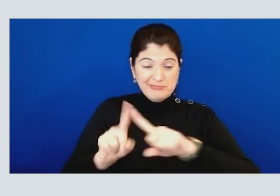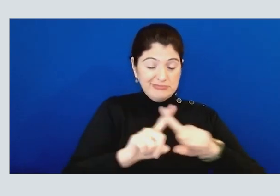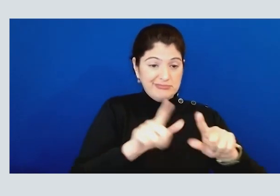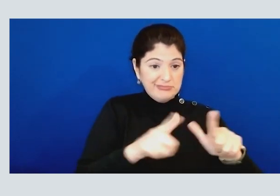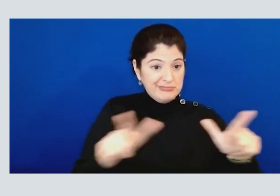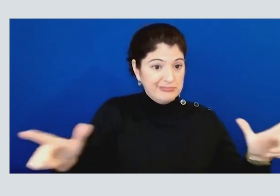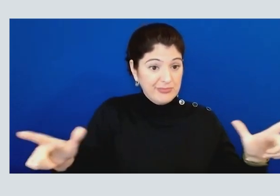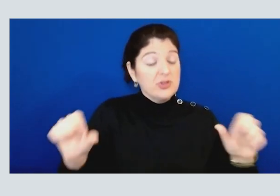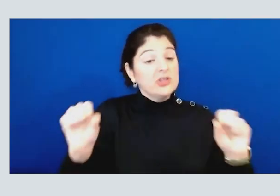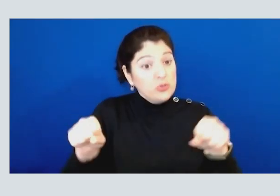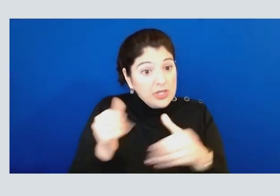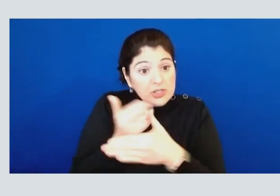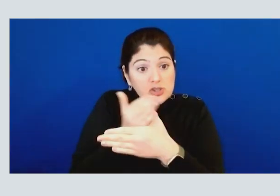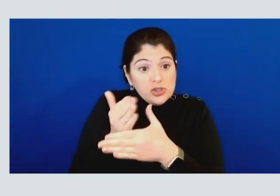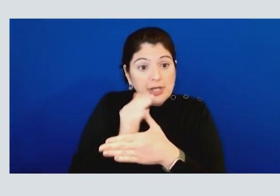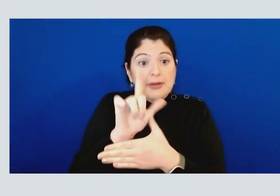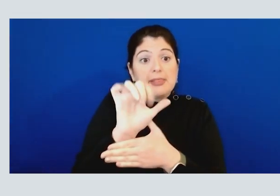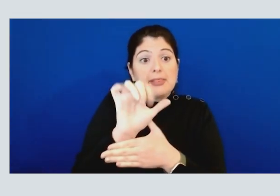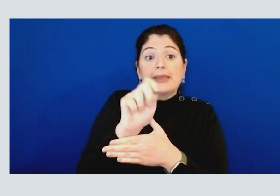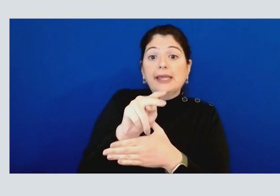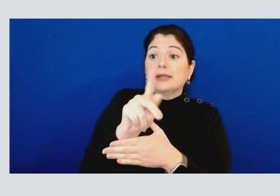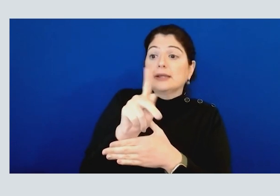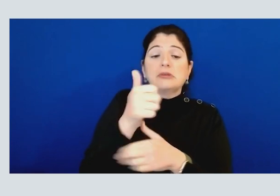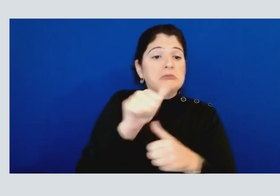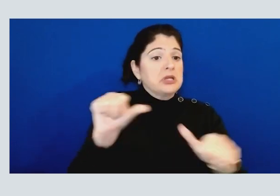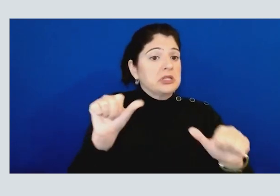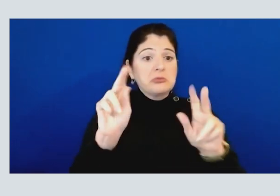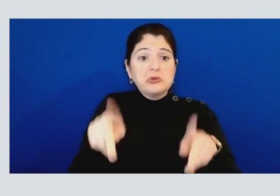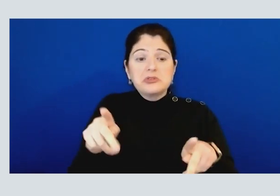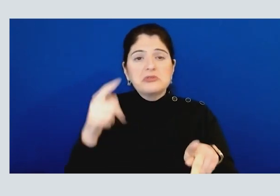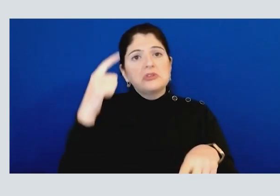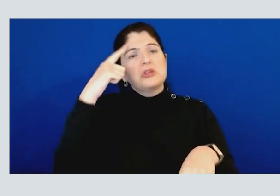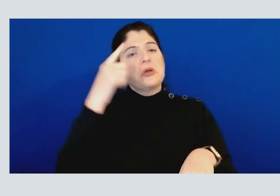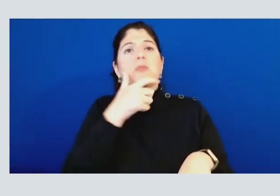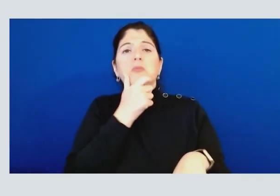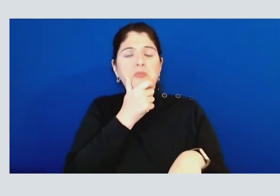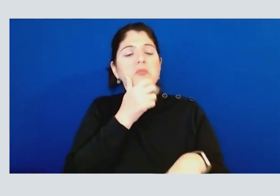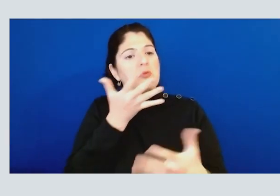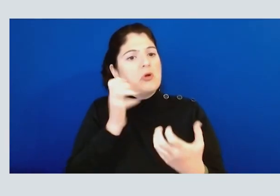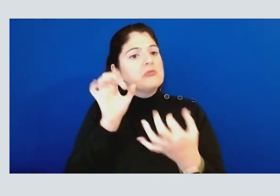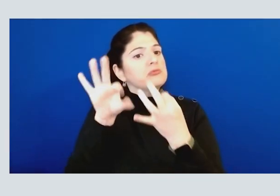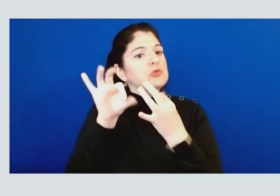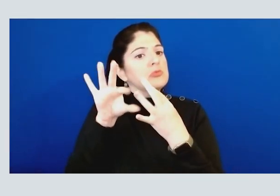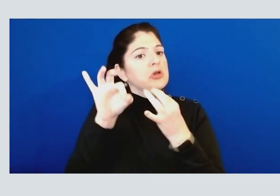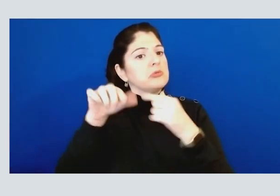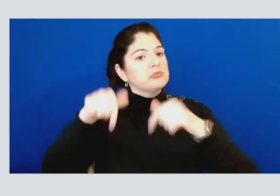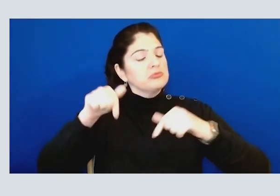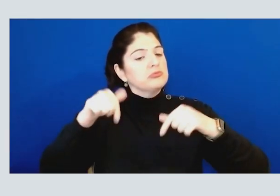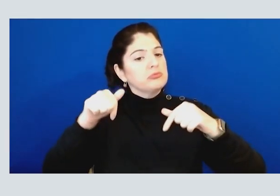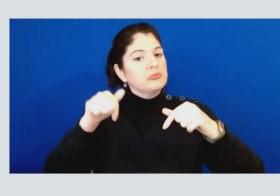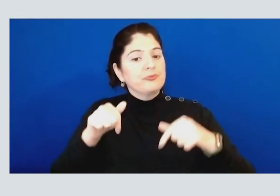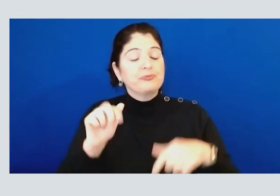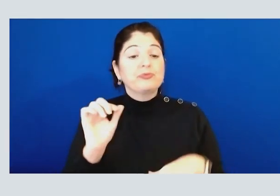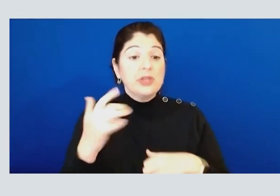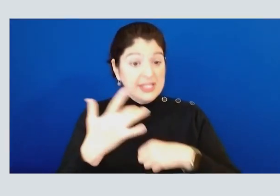after the session with anyone who you think may want to provide feedback. The survey is also available on our website,